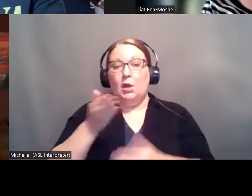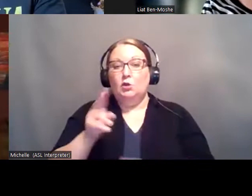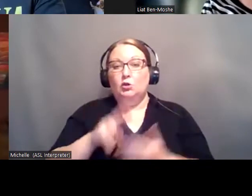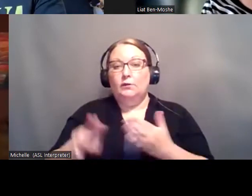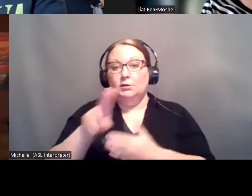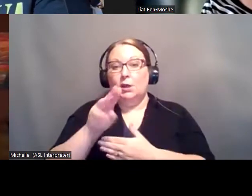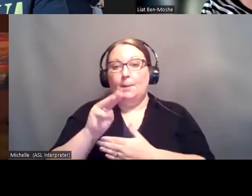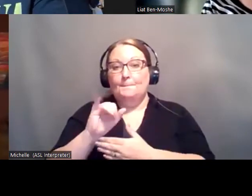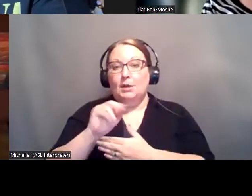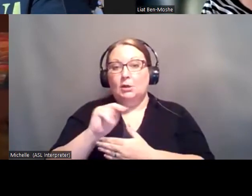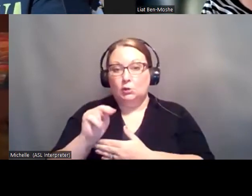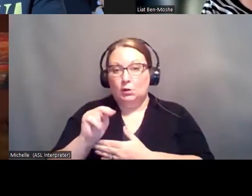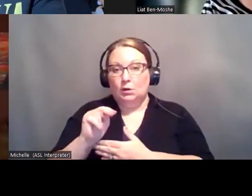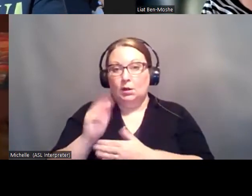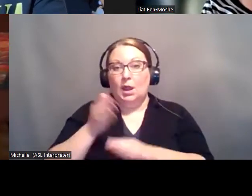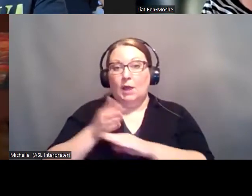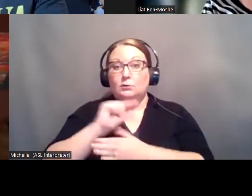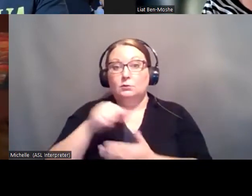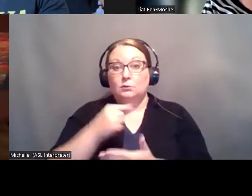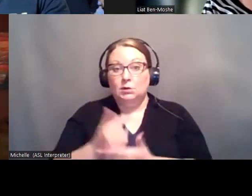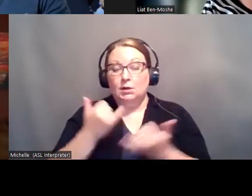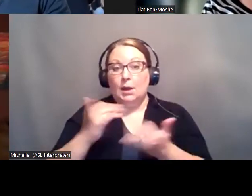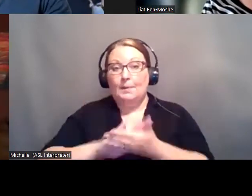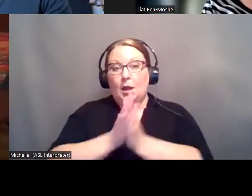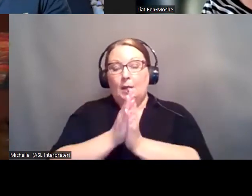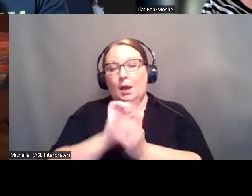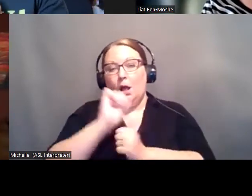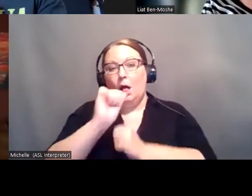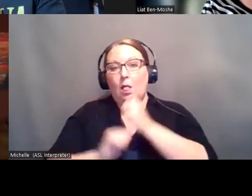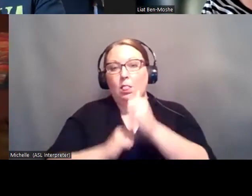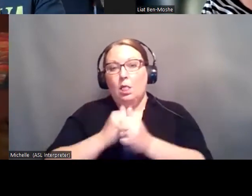And since I graduated, I now became an alumni advisor.